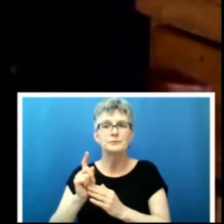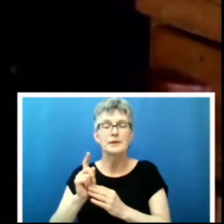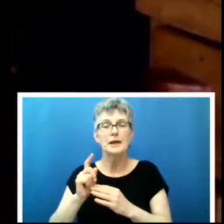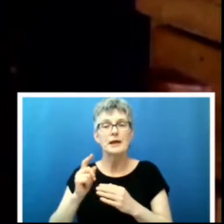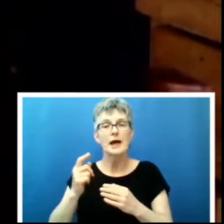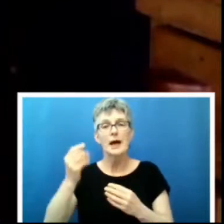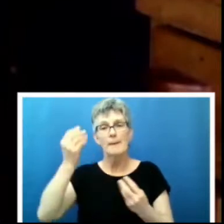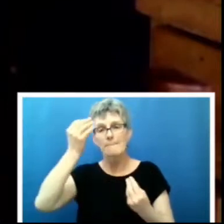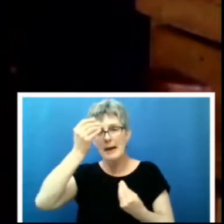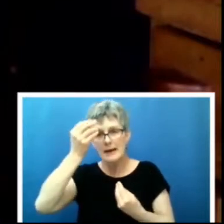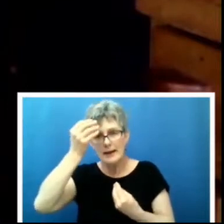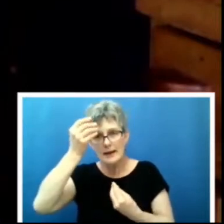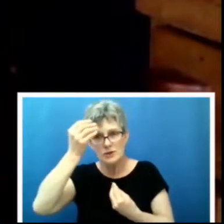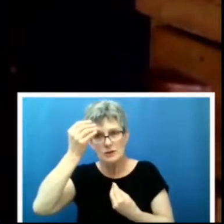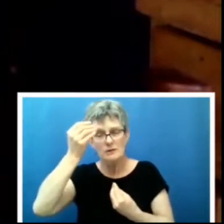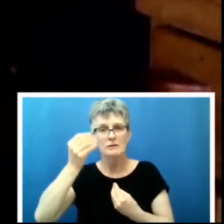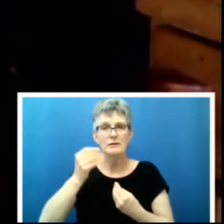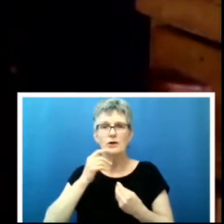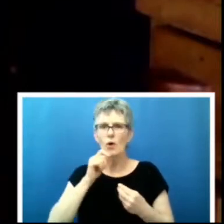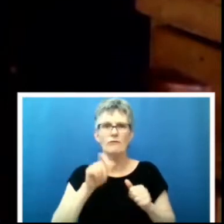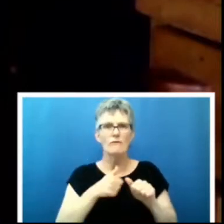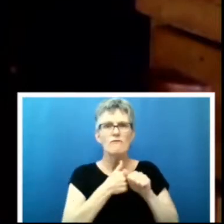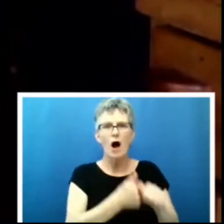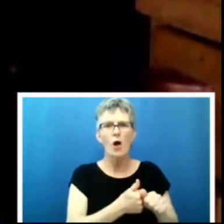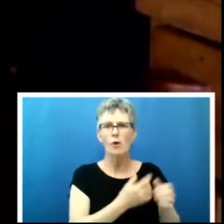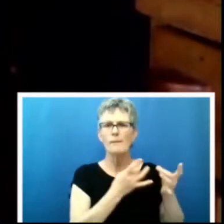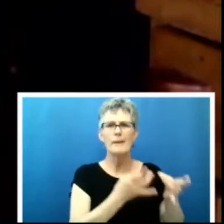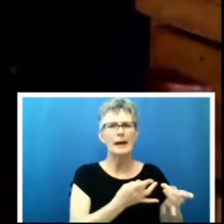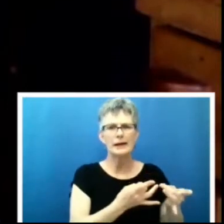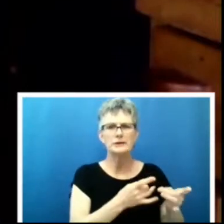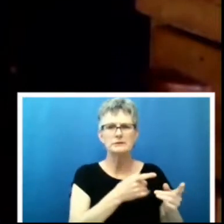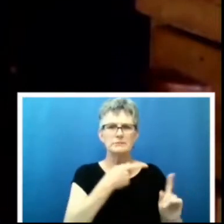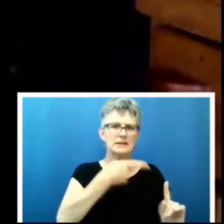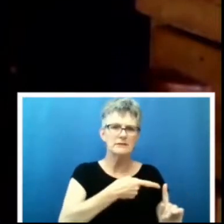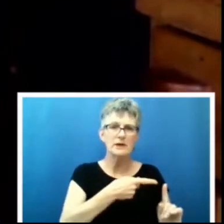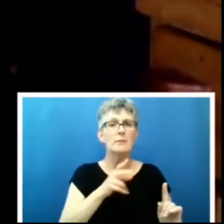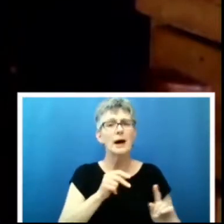You can create your own. But the things that are gonna have you choose